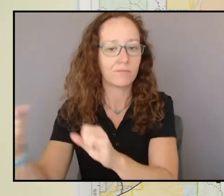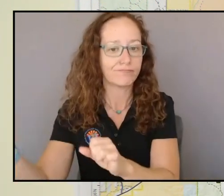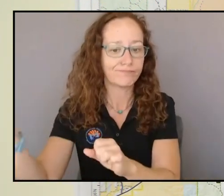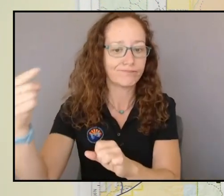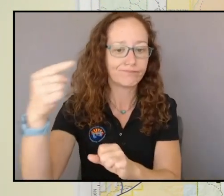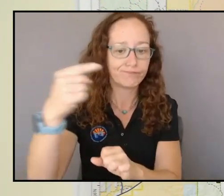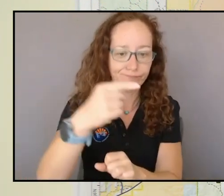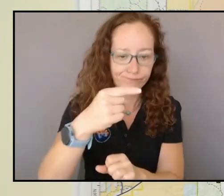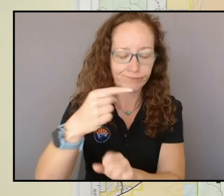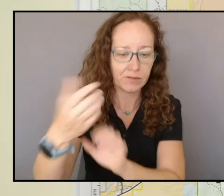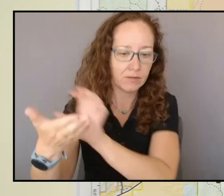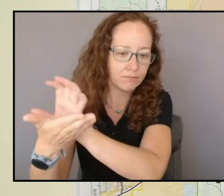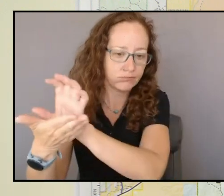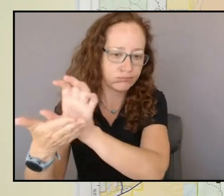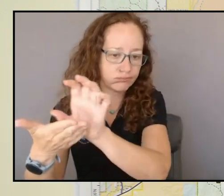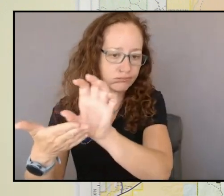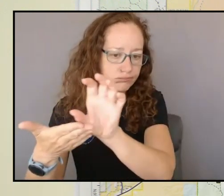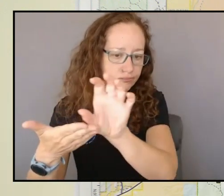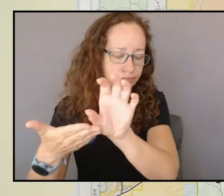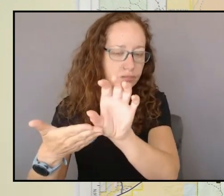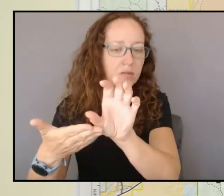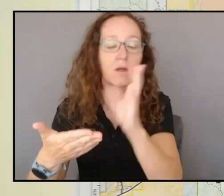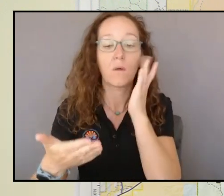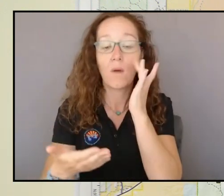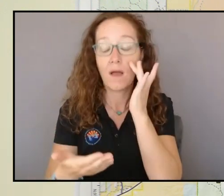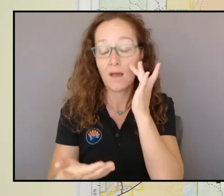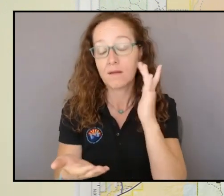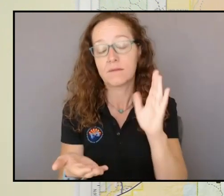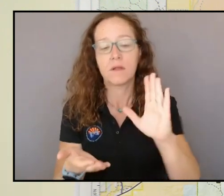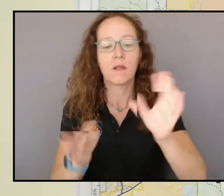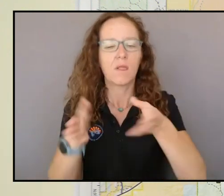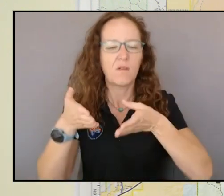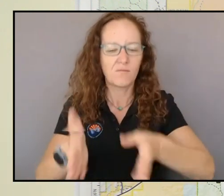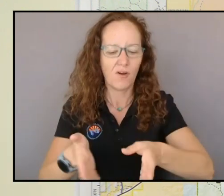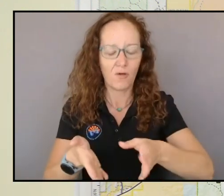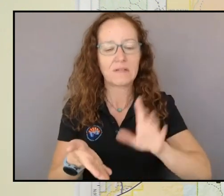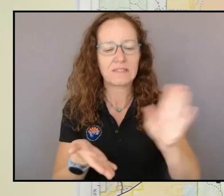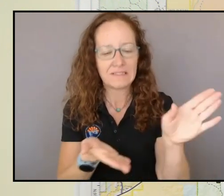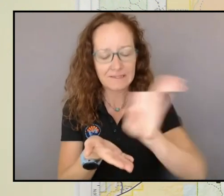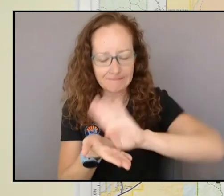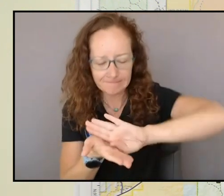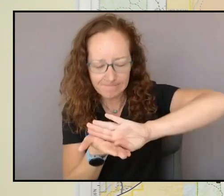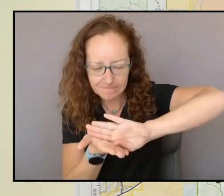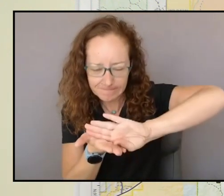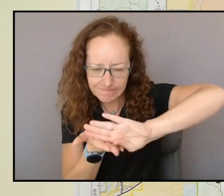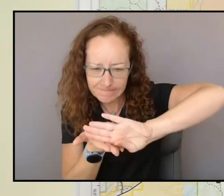it so we can get heavy equipment back and forth in there more quickly. That work's ongoing. It's going to take